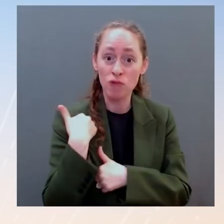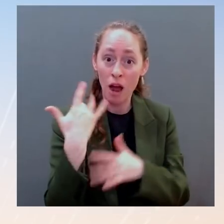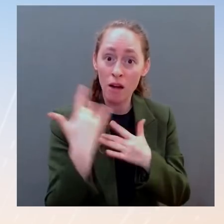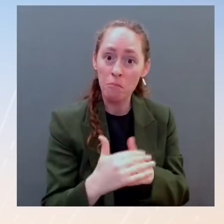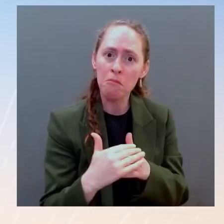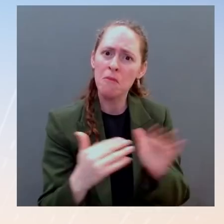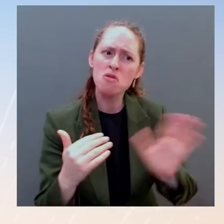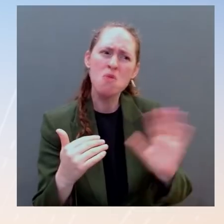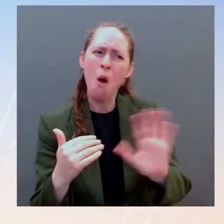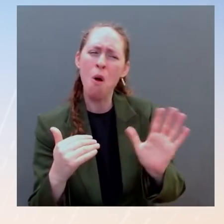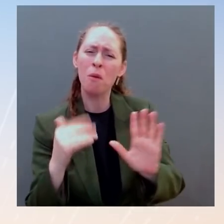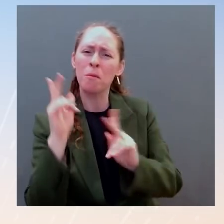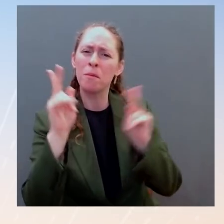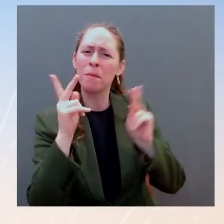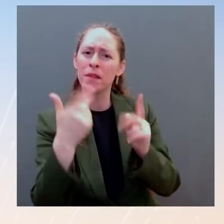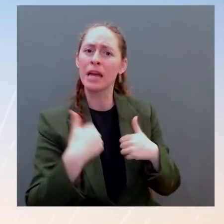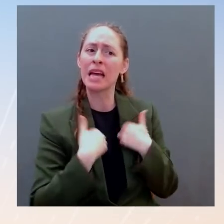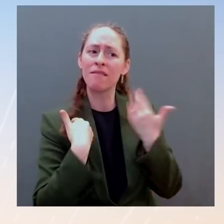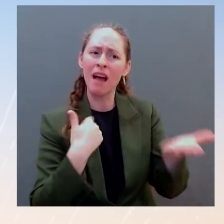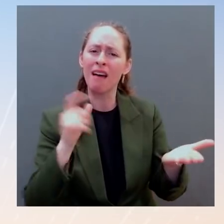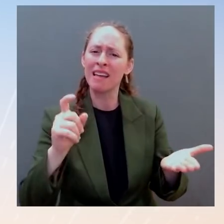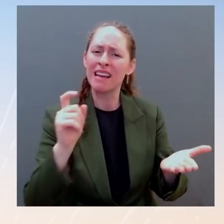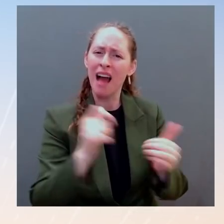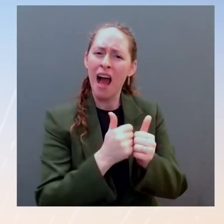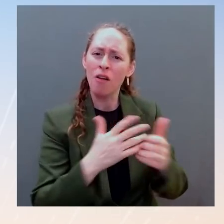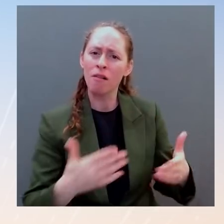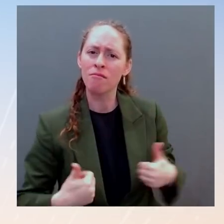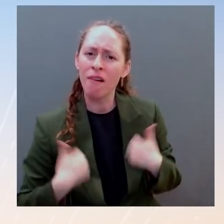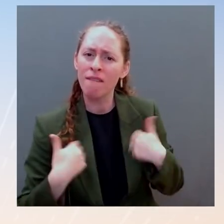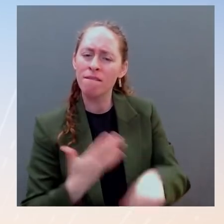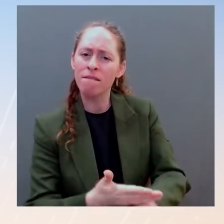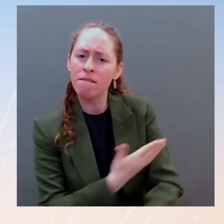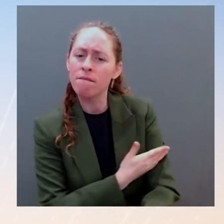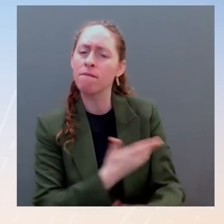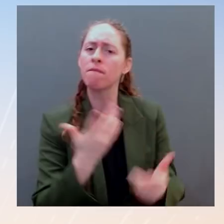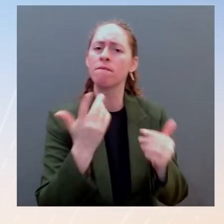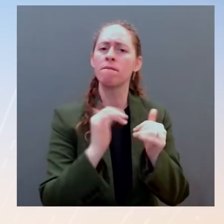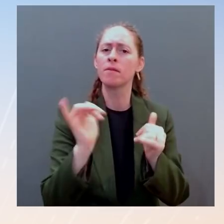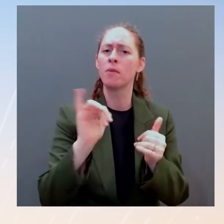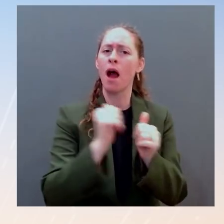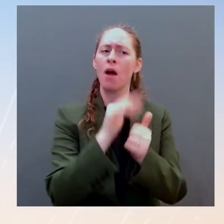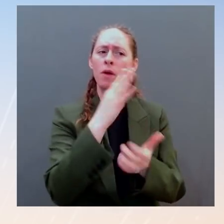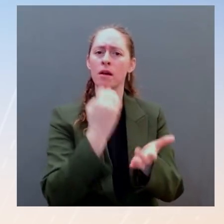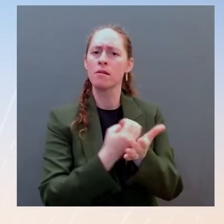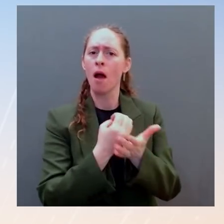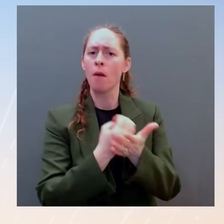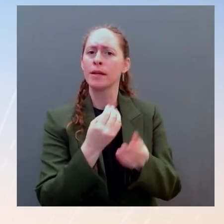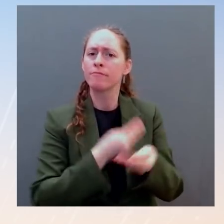But these are the discussions that are happening in the interagency process now. The Press: And is there any new,